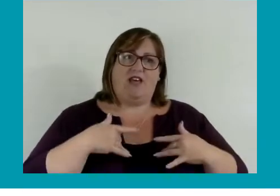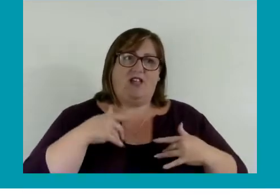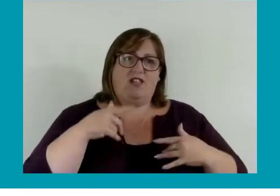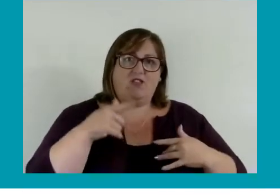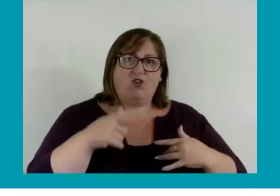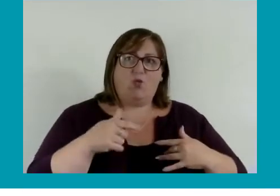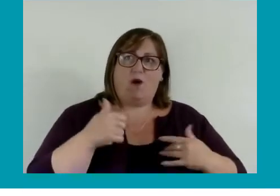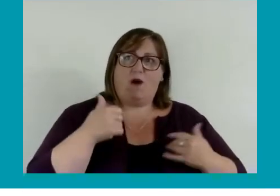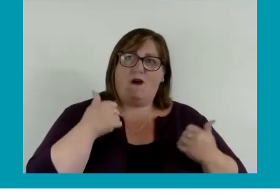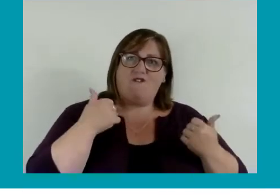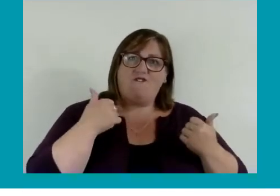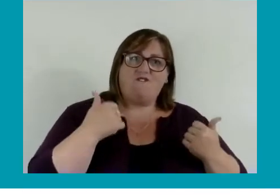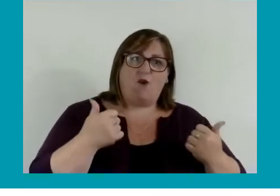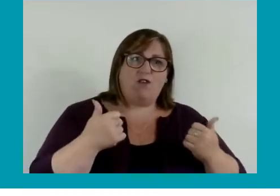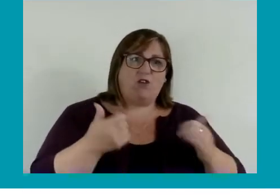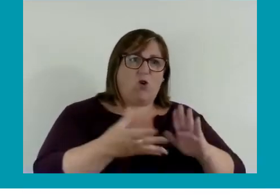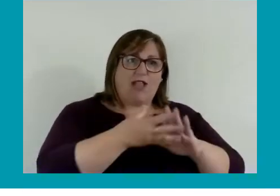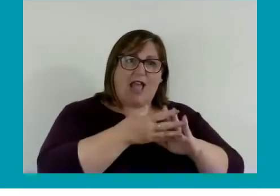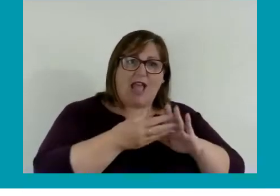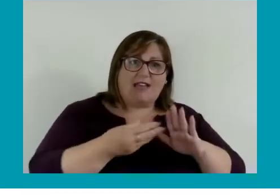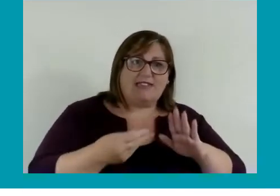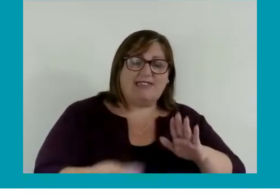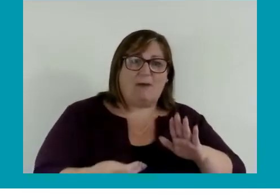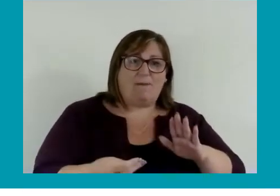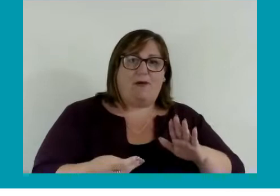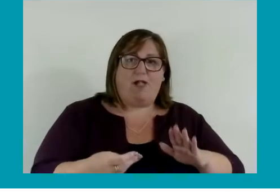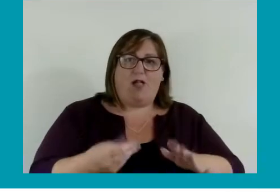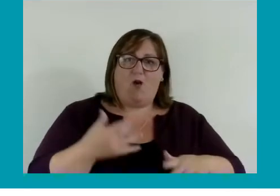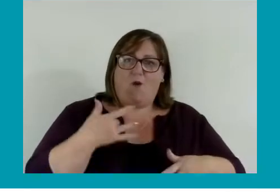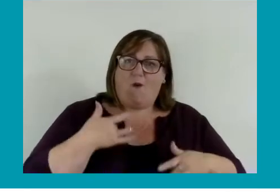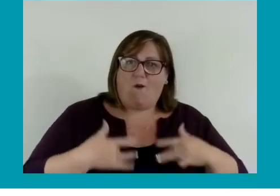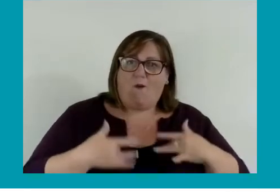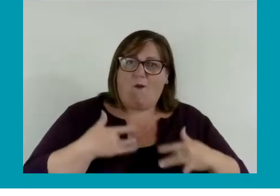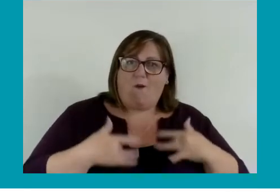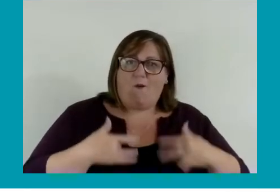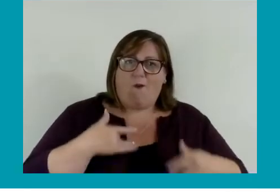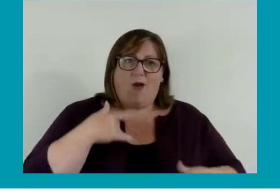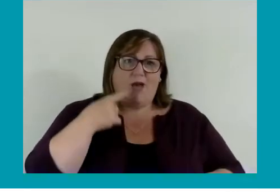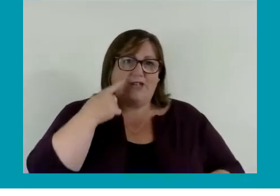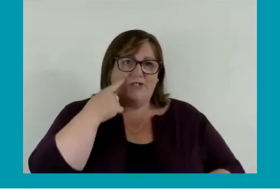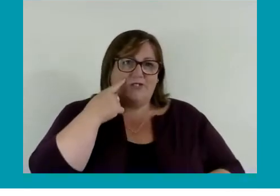look forward to hearing more about this story a little later uh helen would you like to